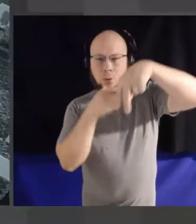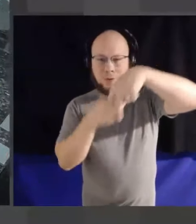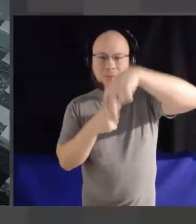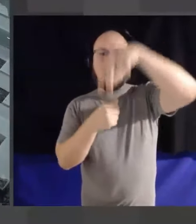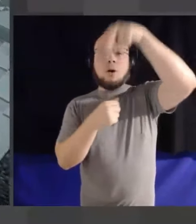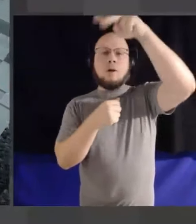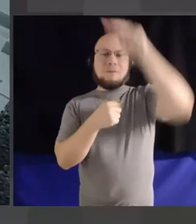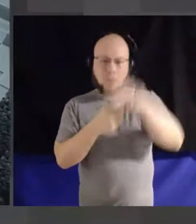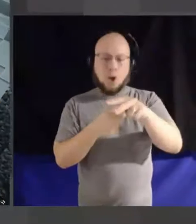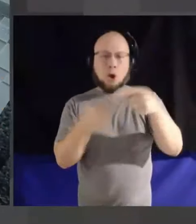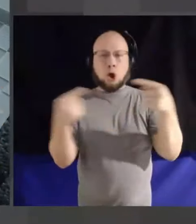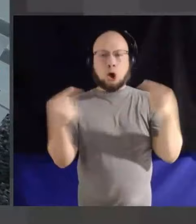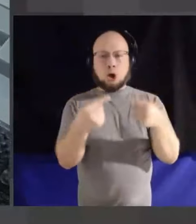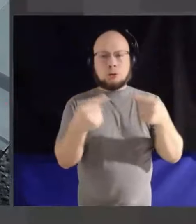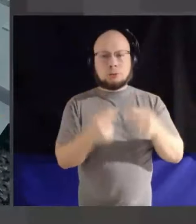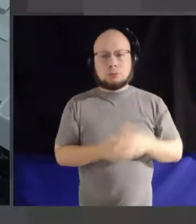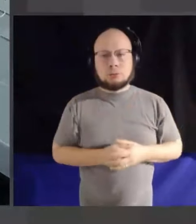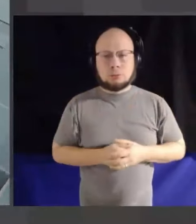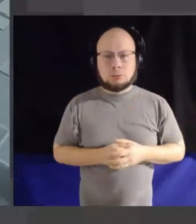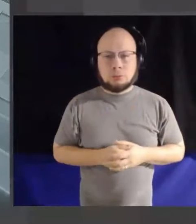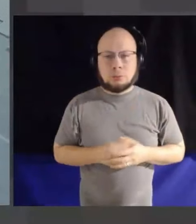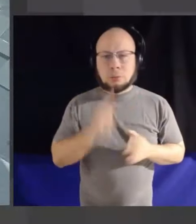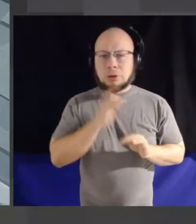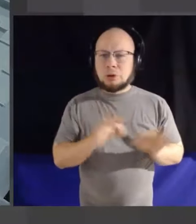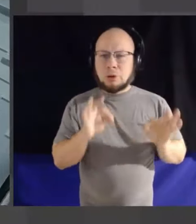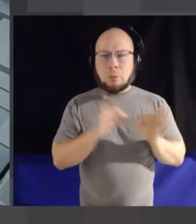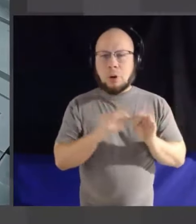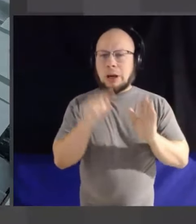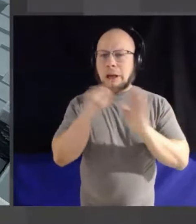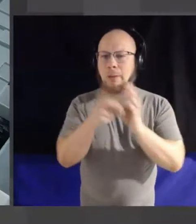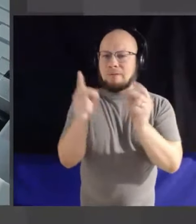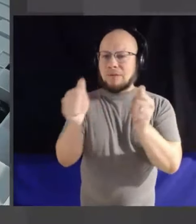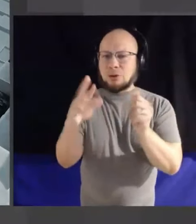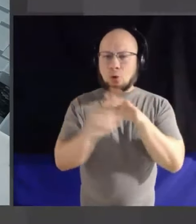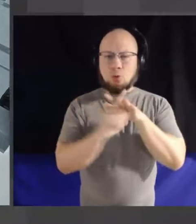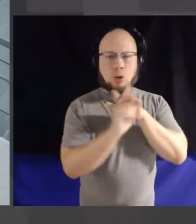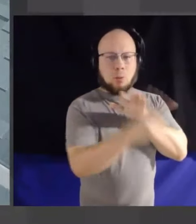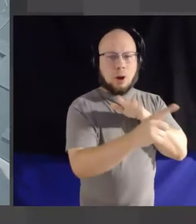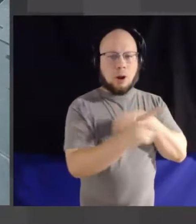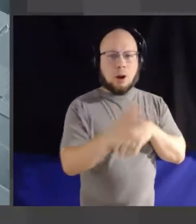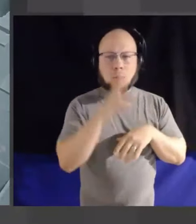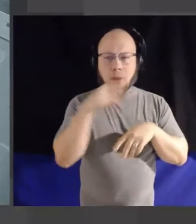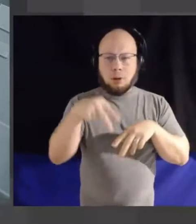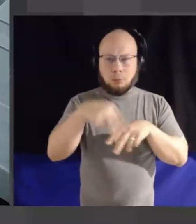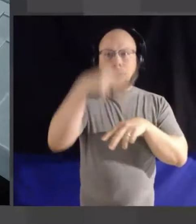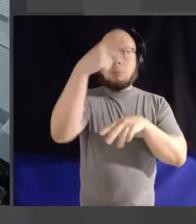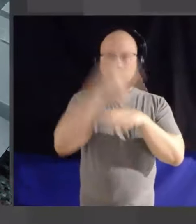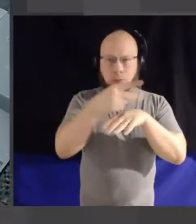PUSH THE PLAYER UP. IT'S VERY IMPORTANT TO DEAL WITH